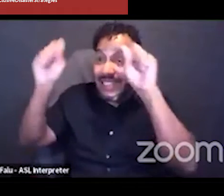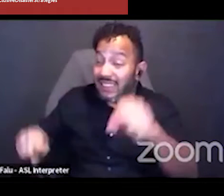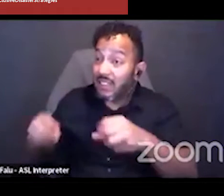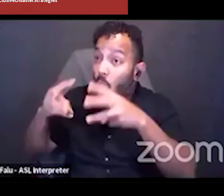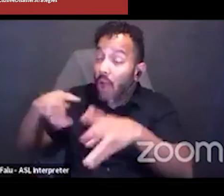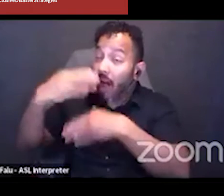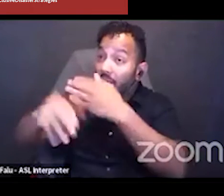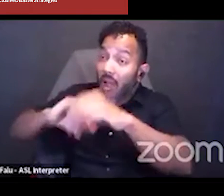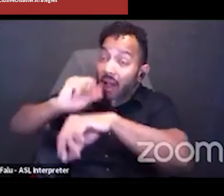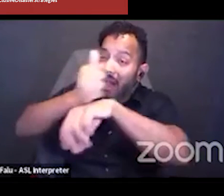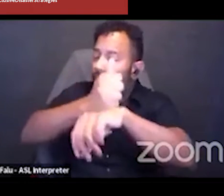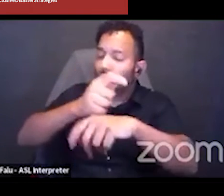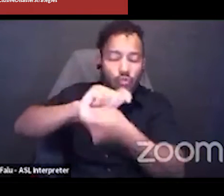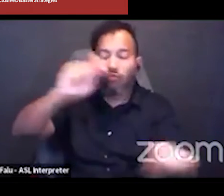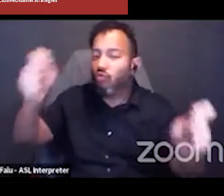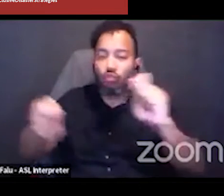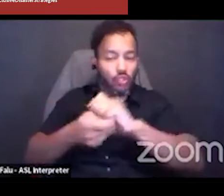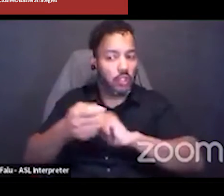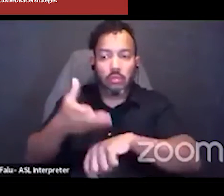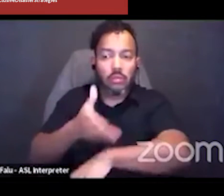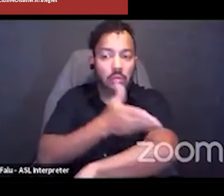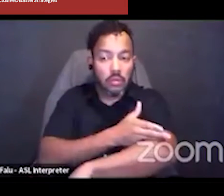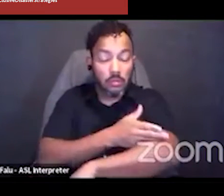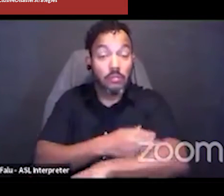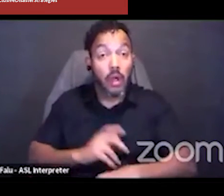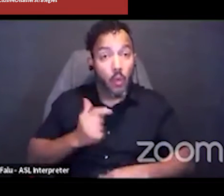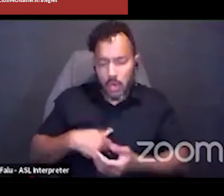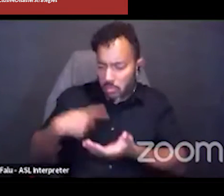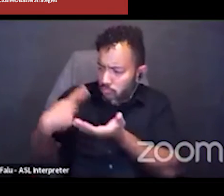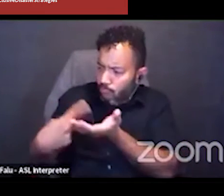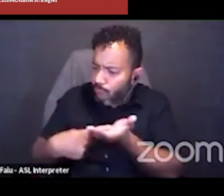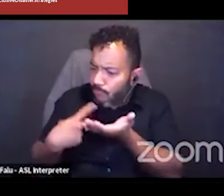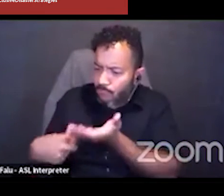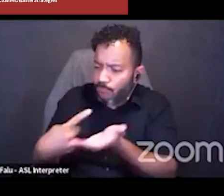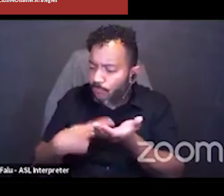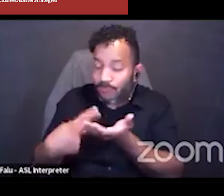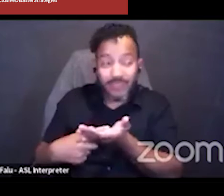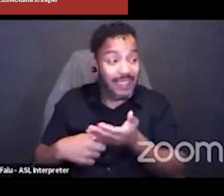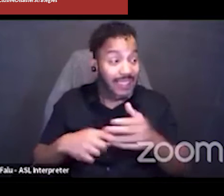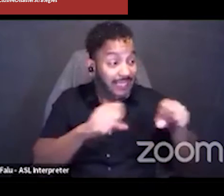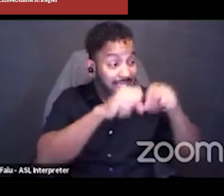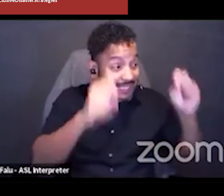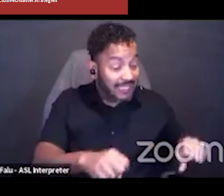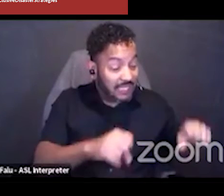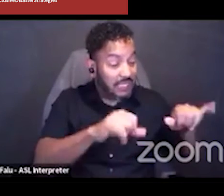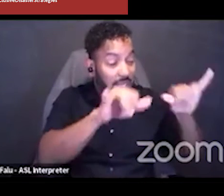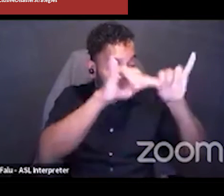In many conversations that are happening in our circles, the systems were not created for us.